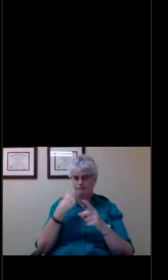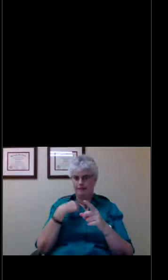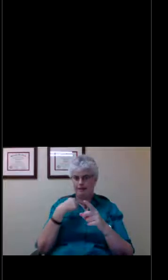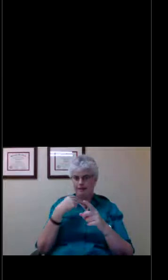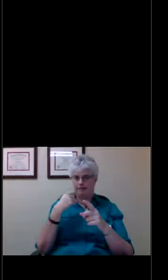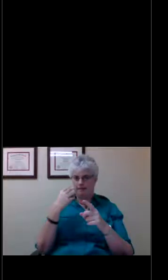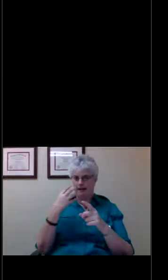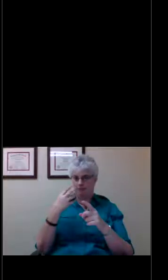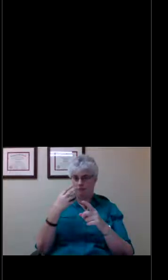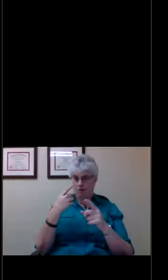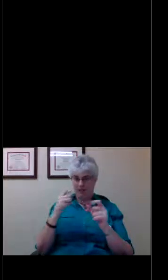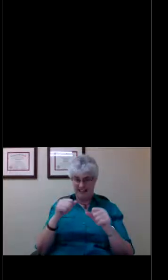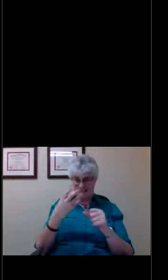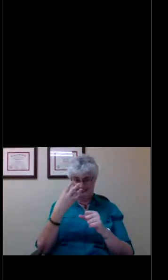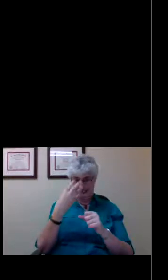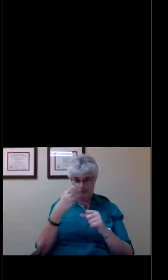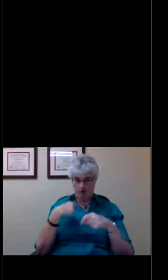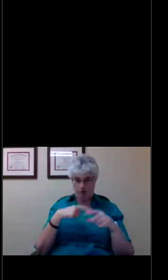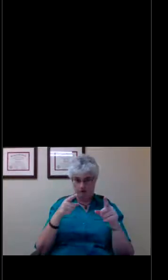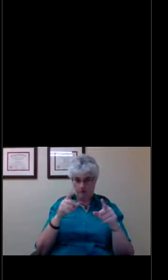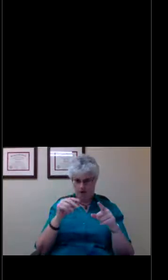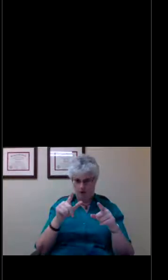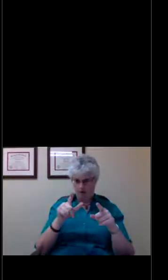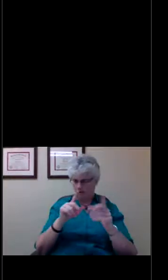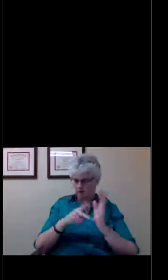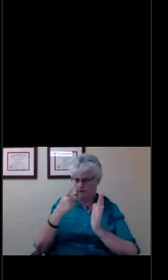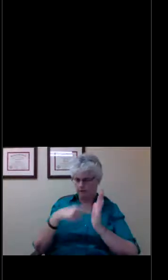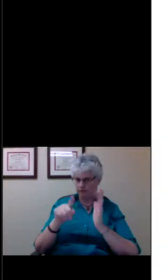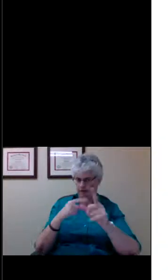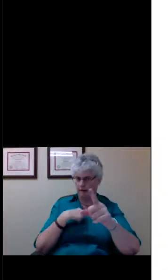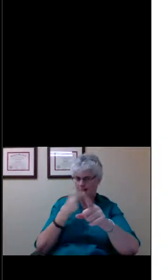and some people, probably- can everybody see me on the camera during the poll? I